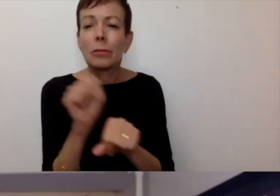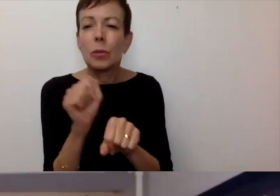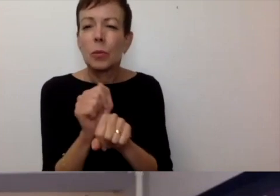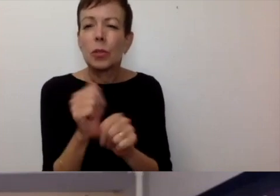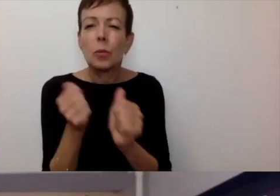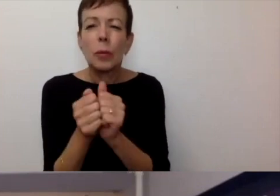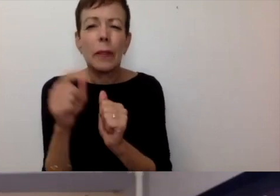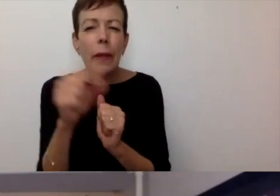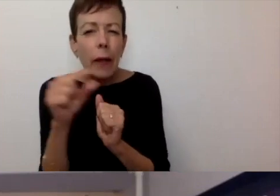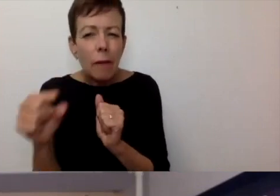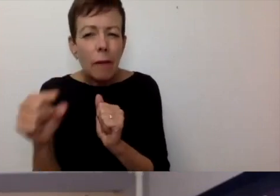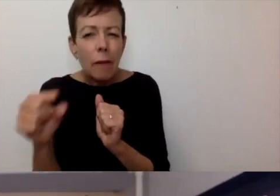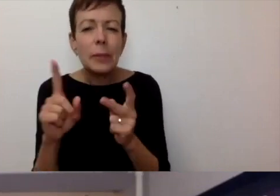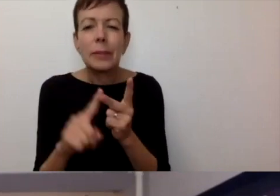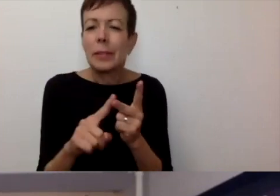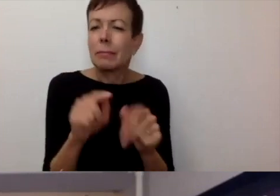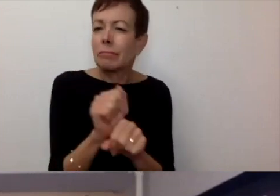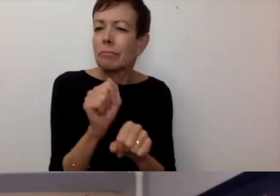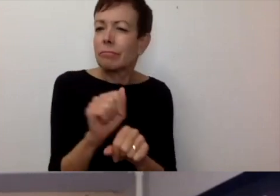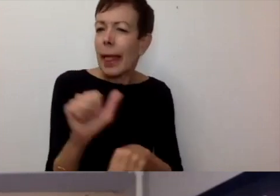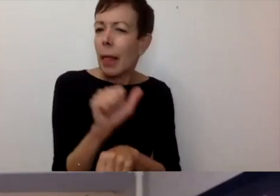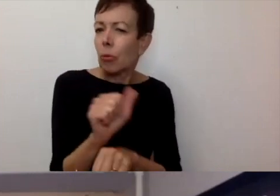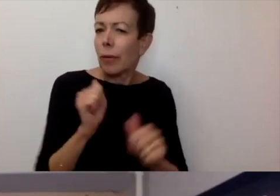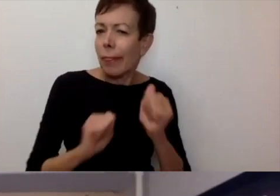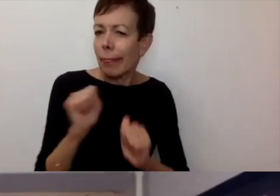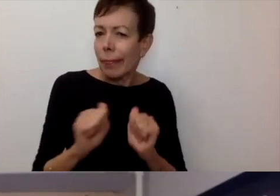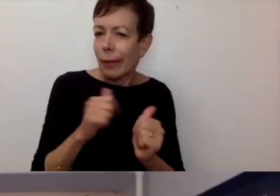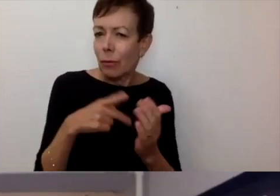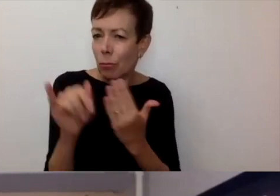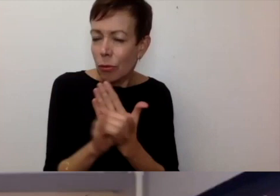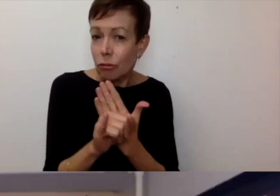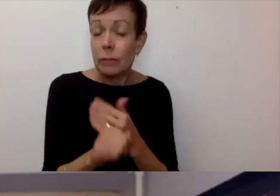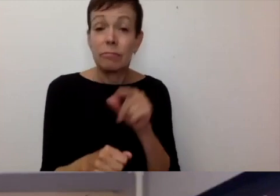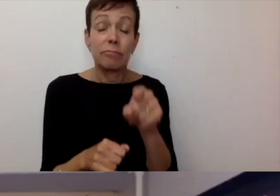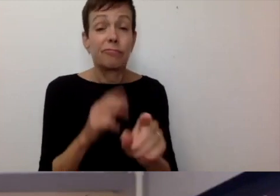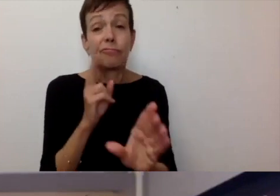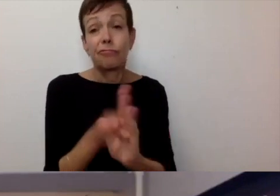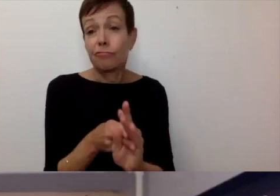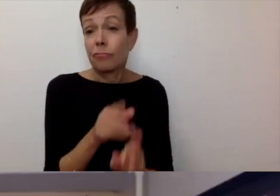alberta theater projects in the community she serves on the board of the calgary foundation and on a committee for the calgary